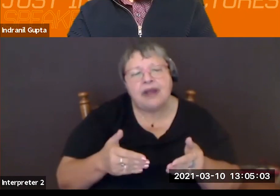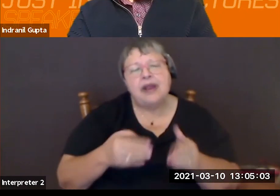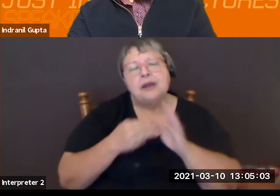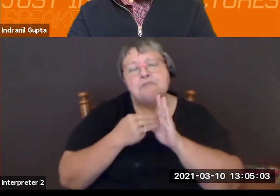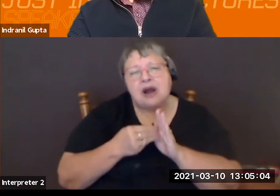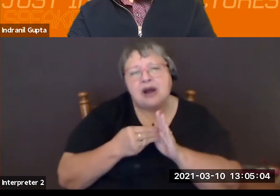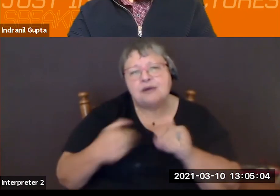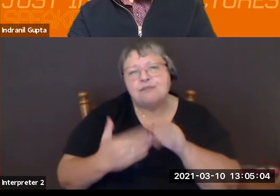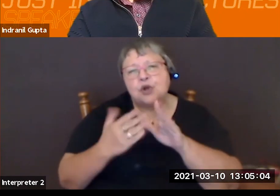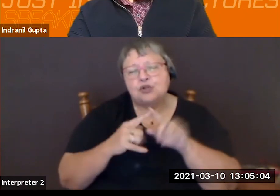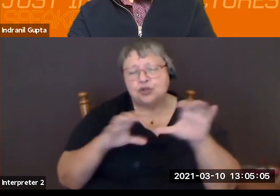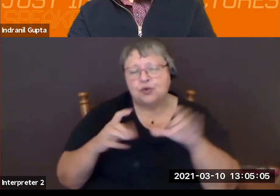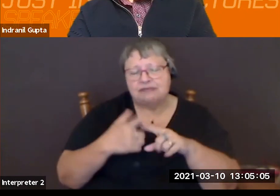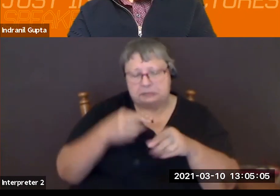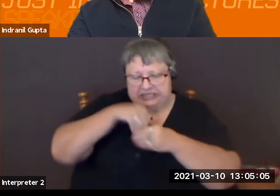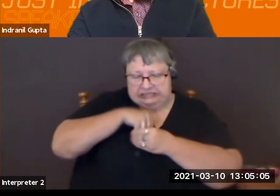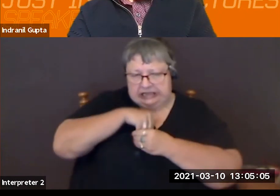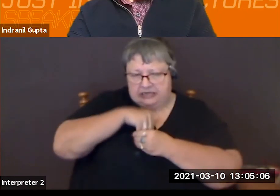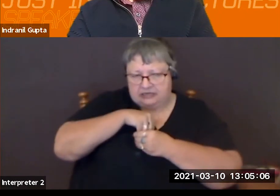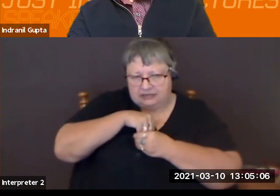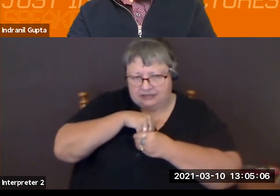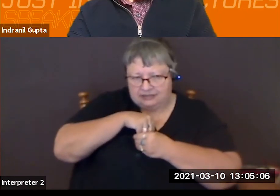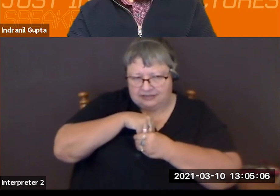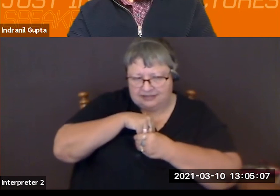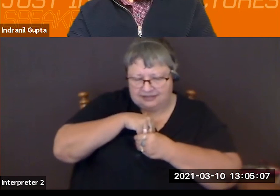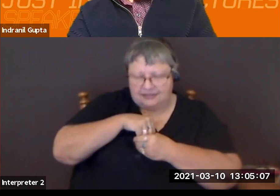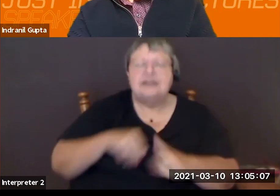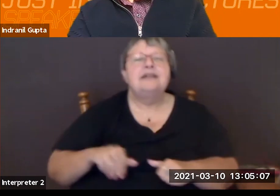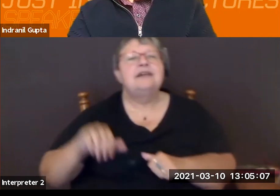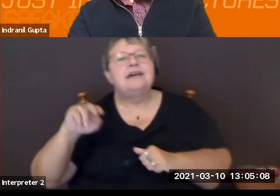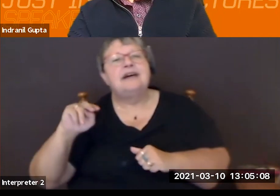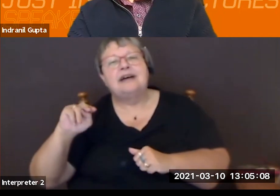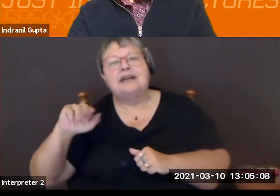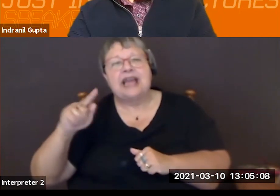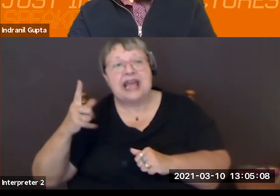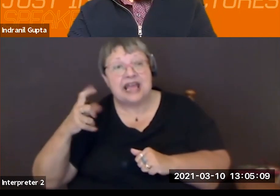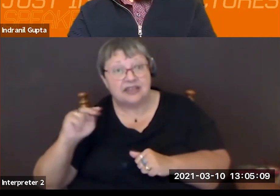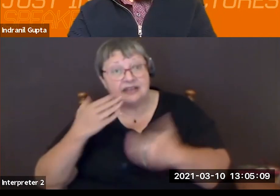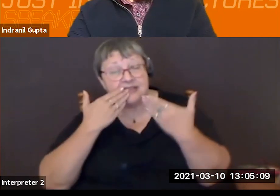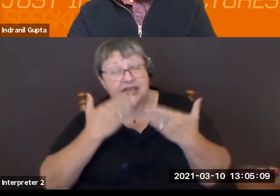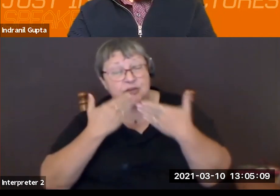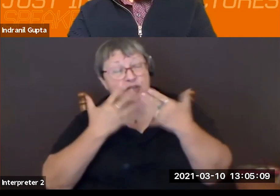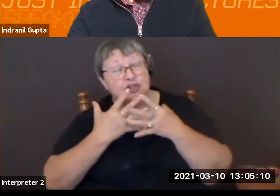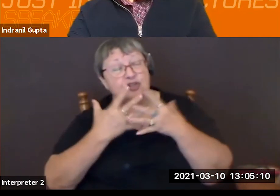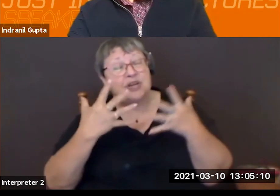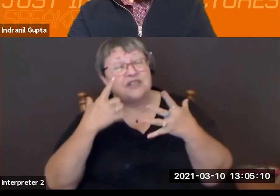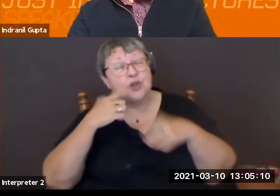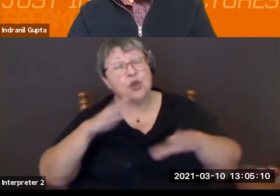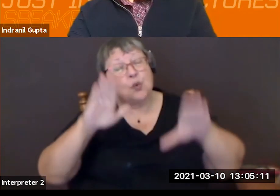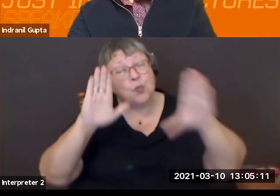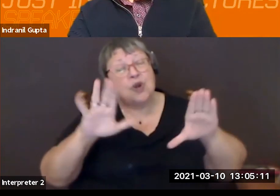the inside. Nathan, thank you, thank you so much for the wonderful talk, and for taking the time to meet with us today.